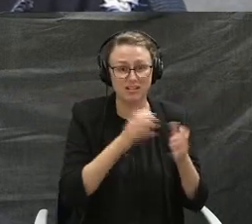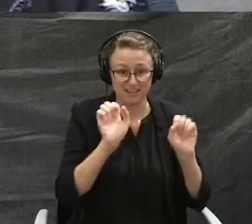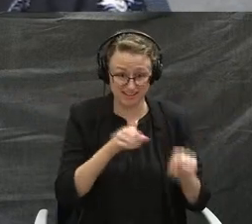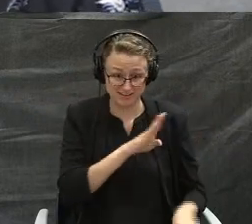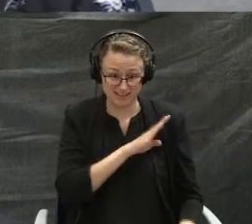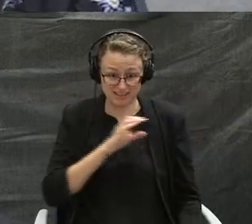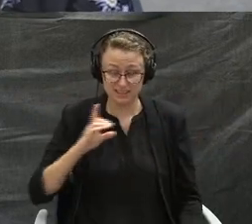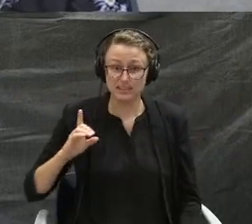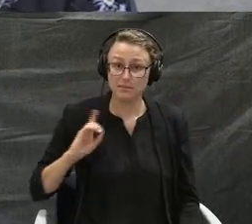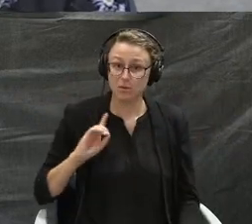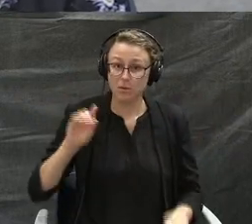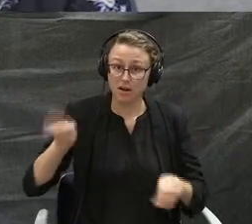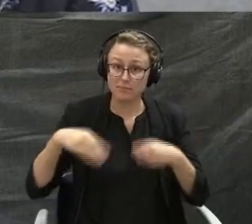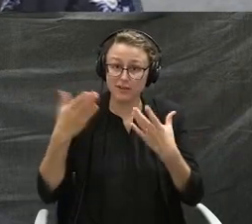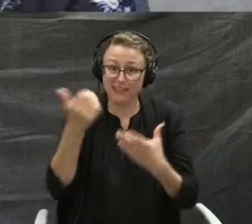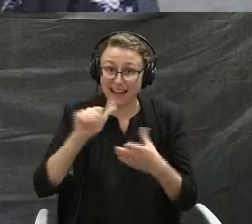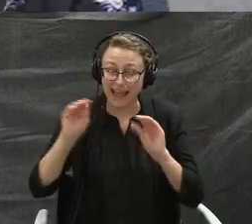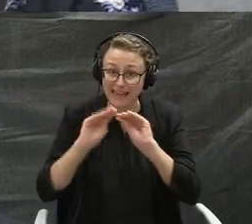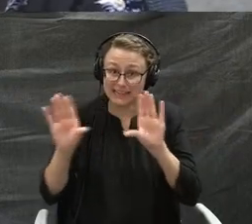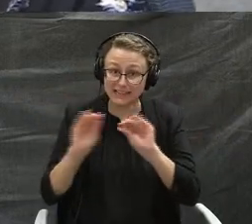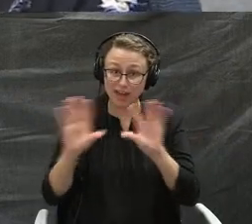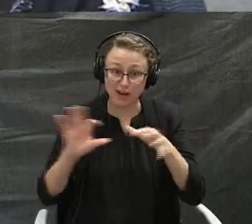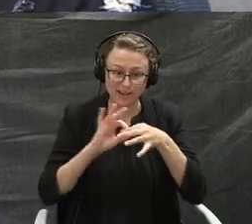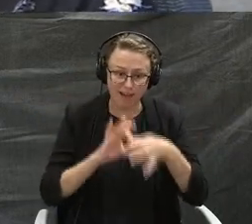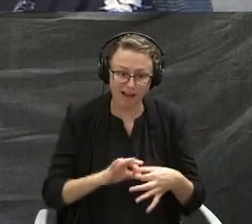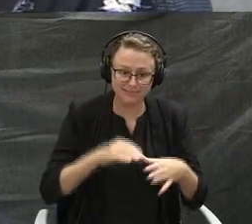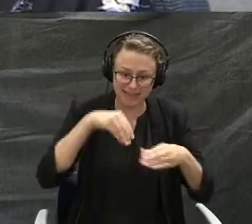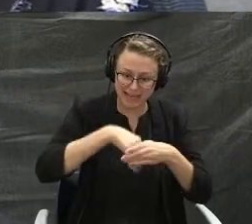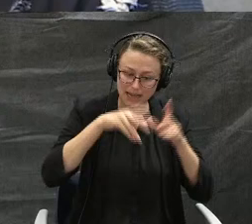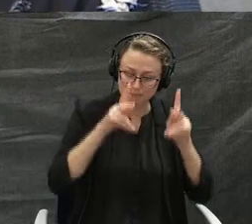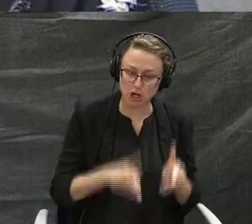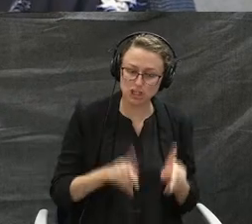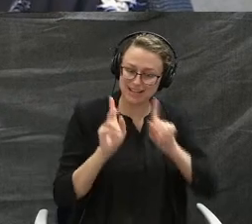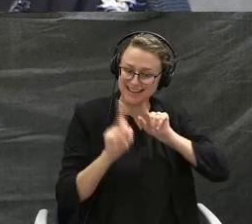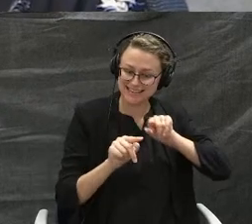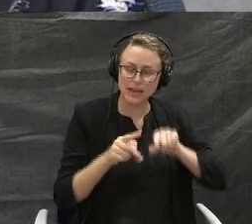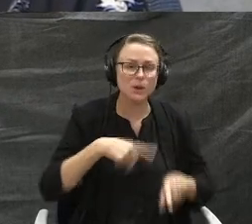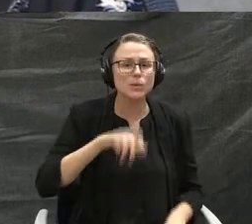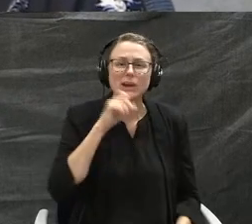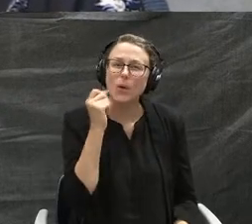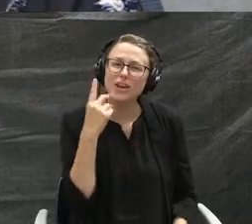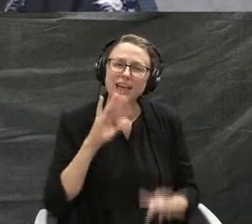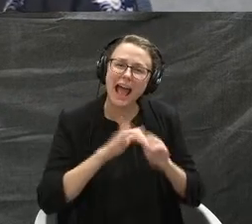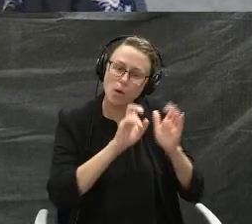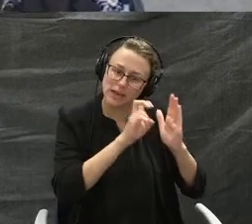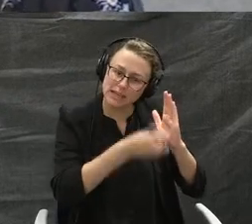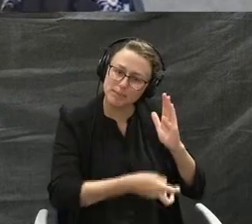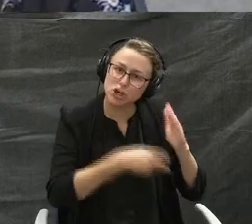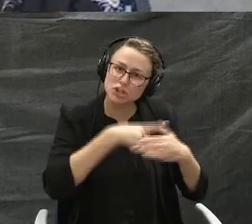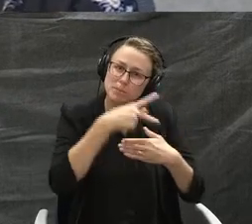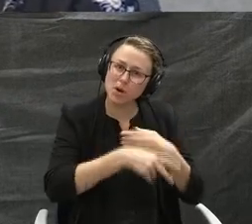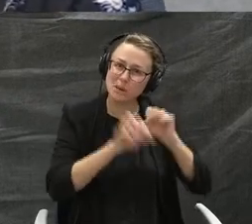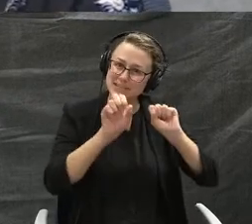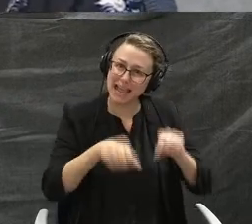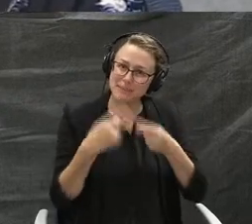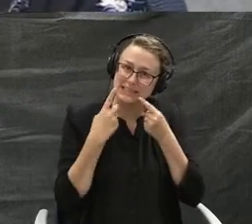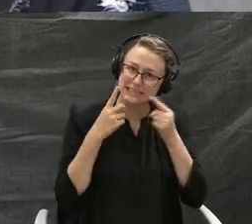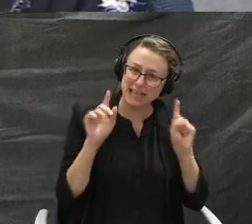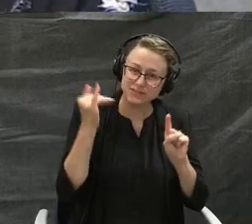person attendance for these critical programs? We do not understand how immersion programs can be successful in a remote environment or in person